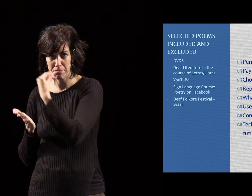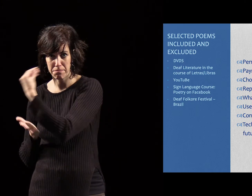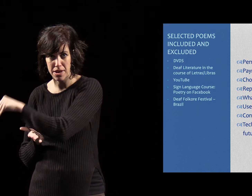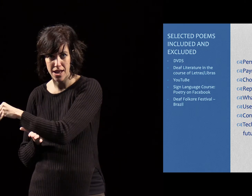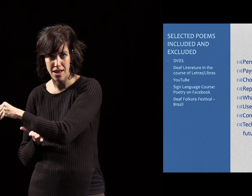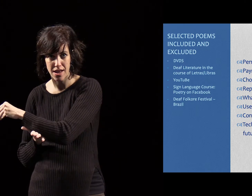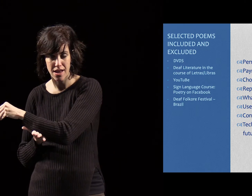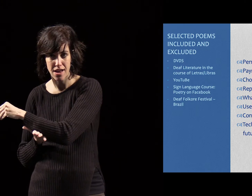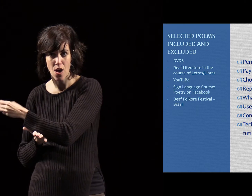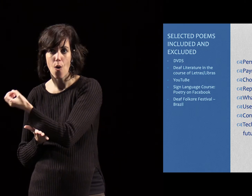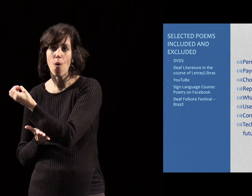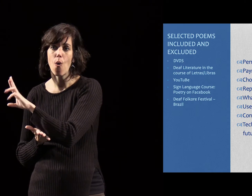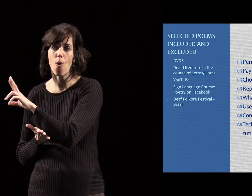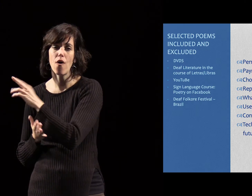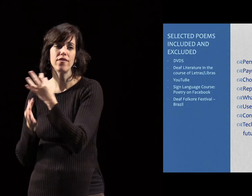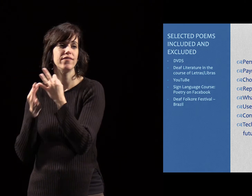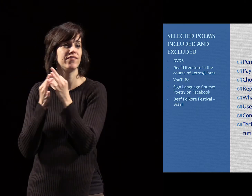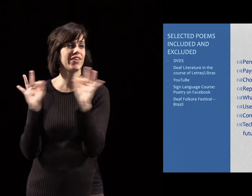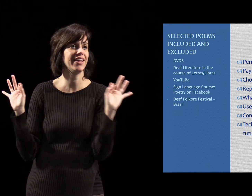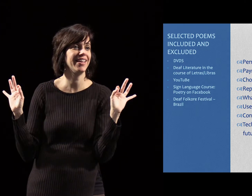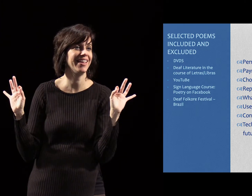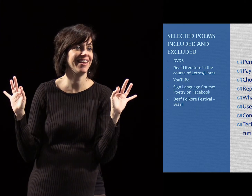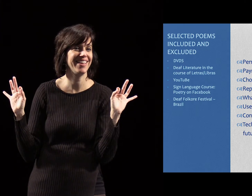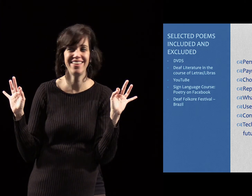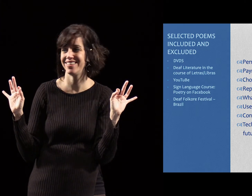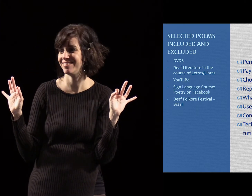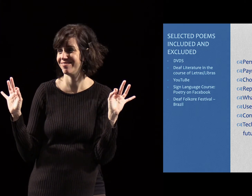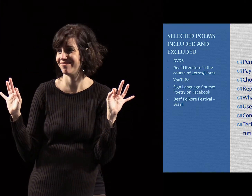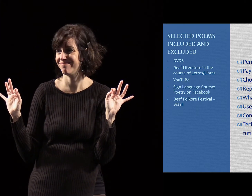Do you pay for the sources? Are they free?